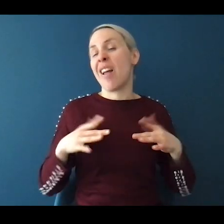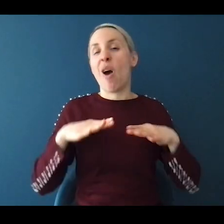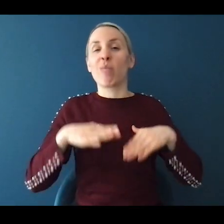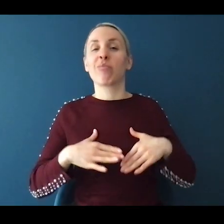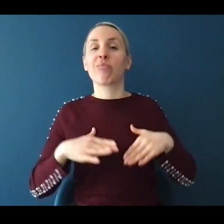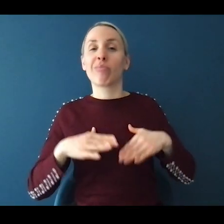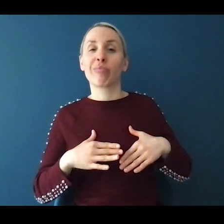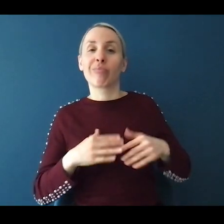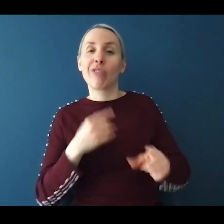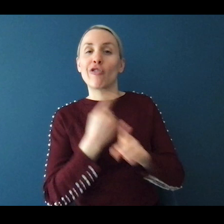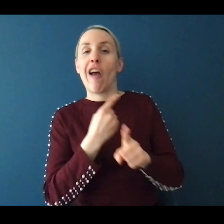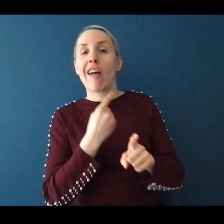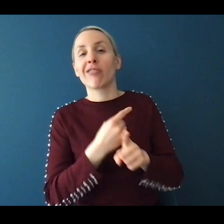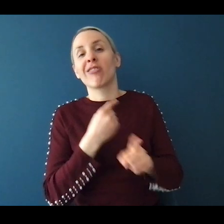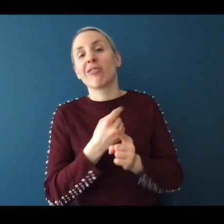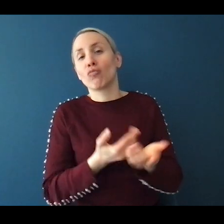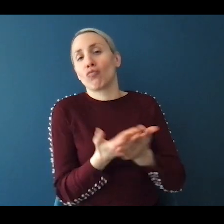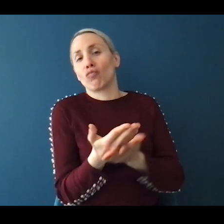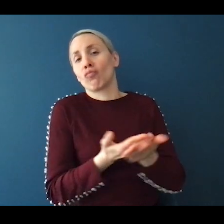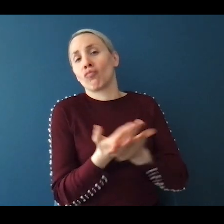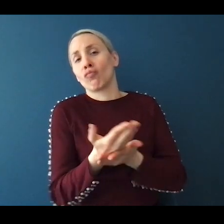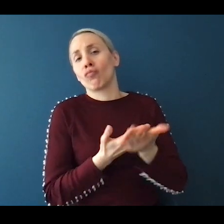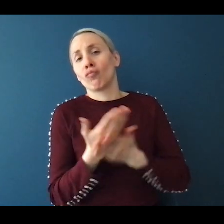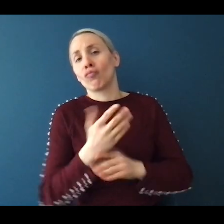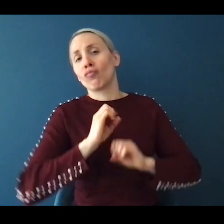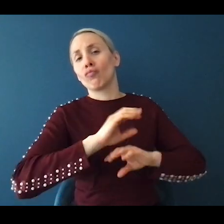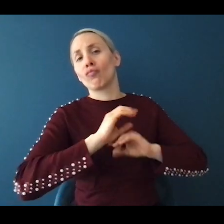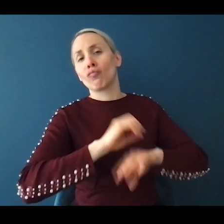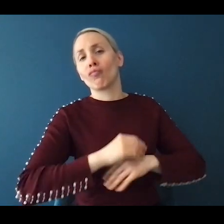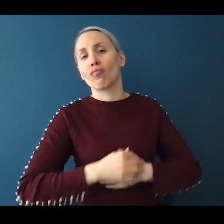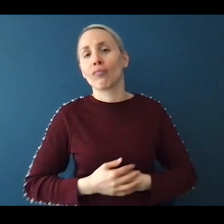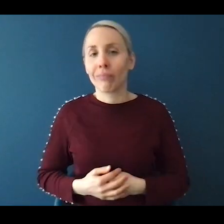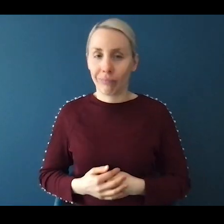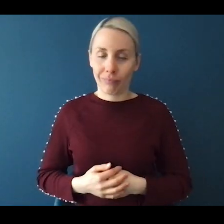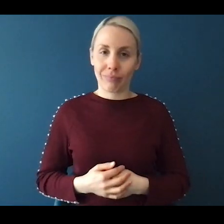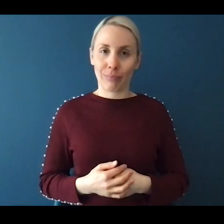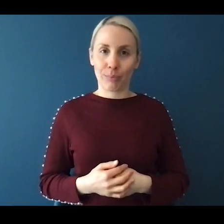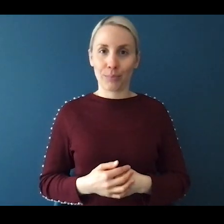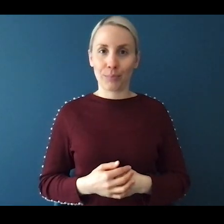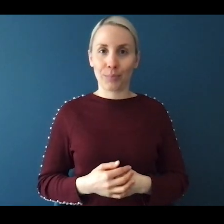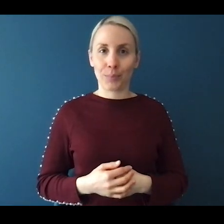feel like you can just talk about it and I think it's important to again I mean I'll